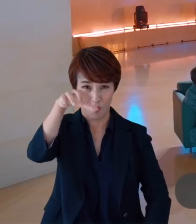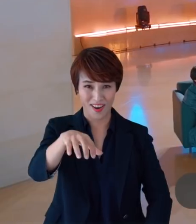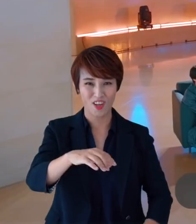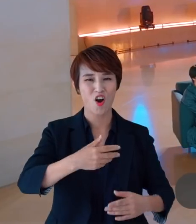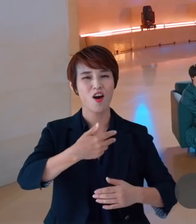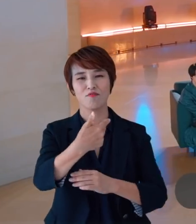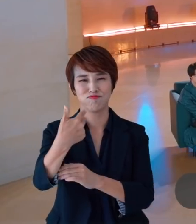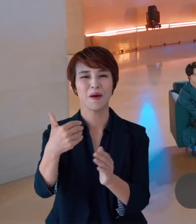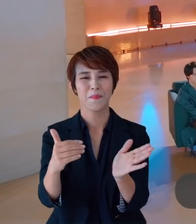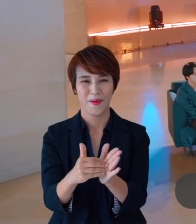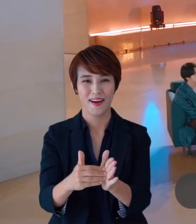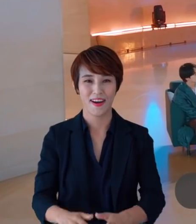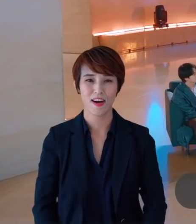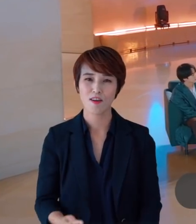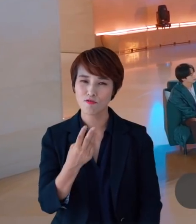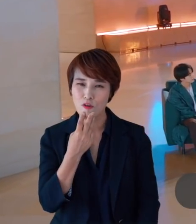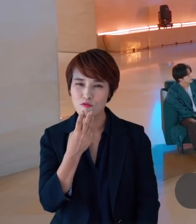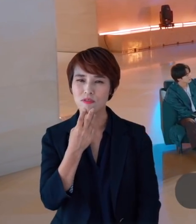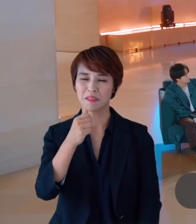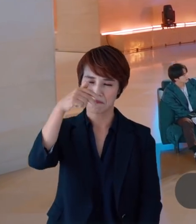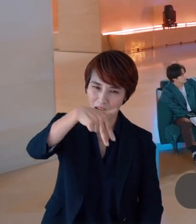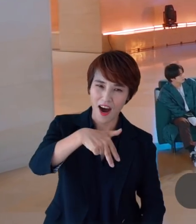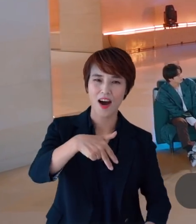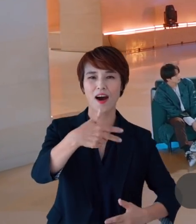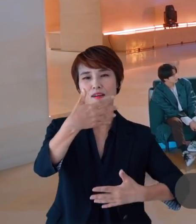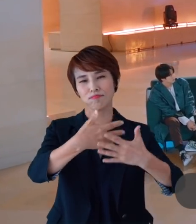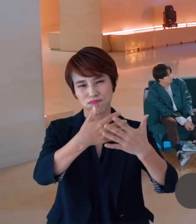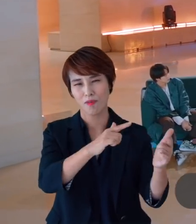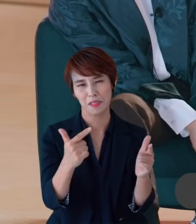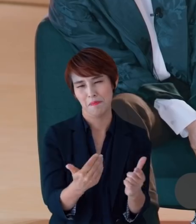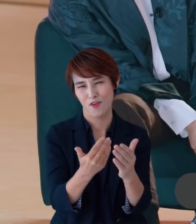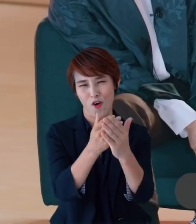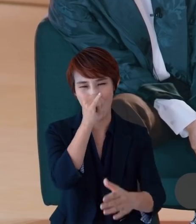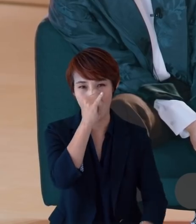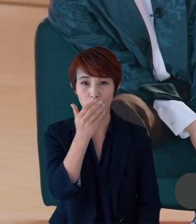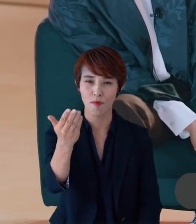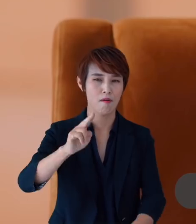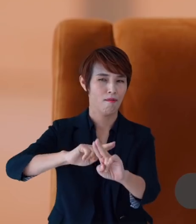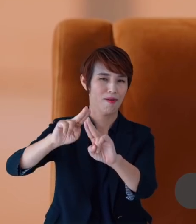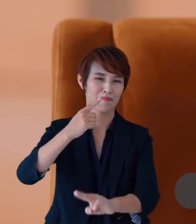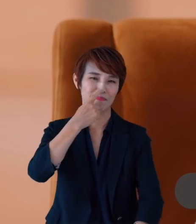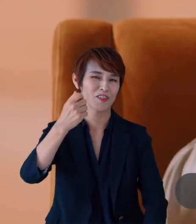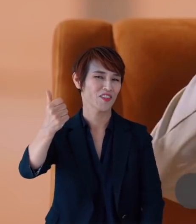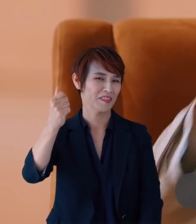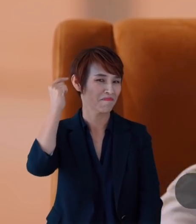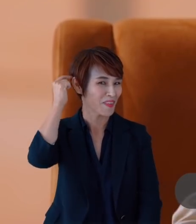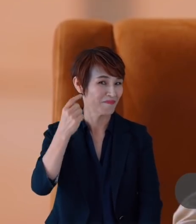Jung Kook: Seoul, BTS, and the visual quality of our videos are getting better day by day. j-hope: Namjoon’s haircut, too! I've shaved it off.